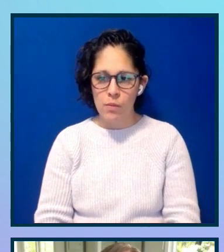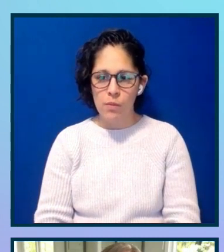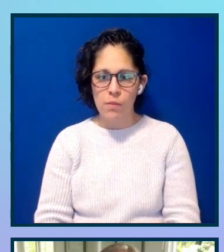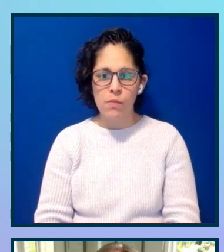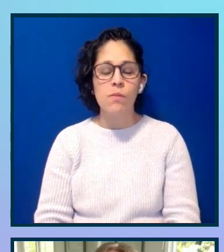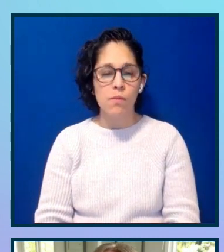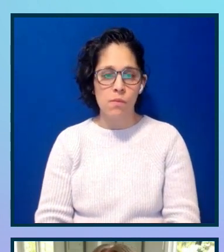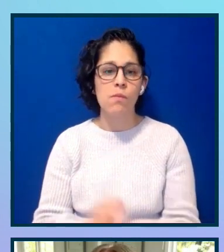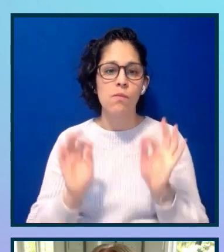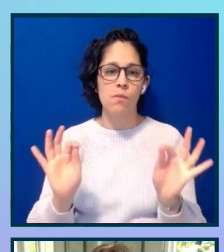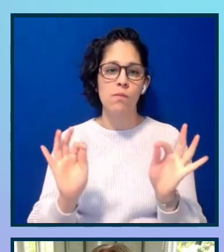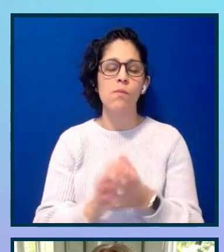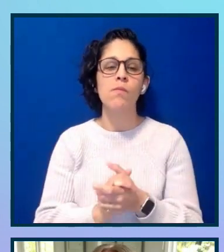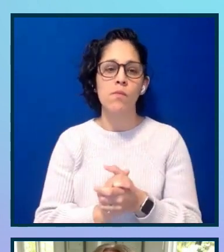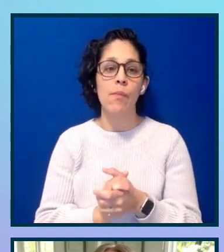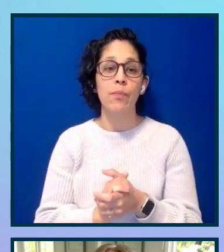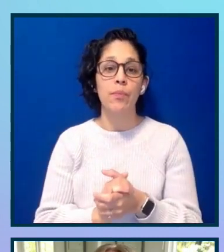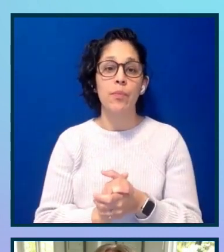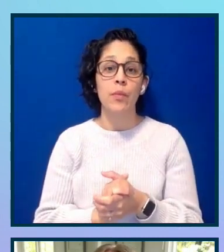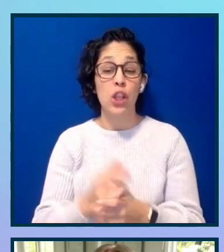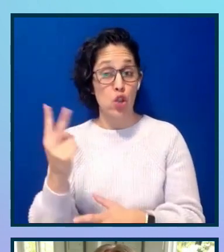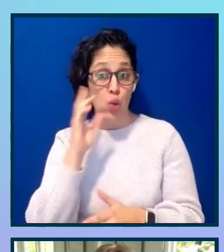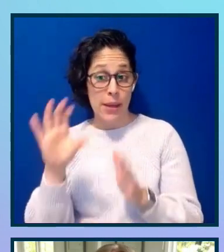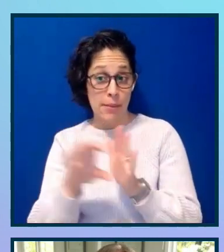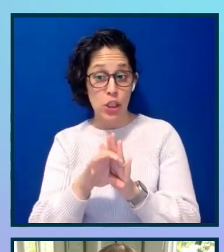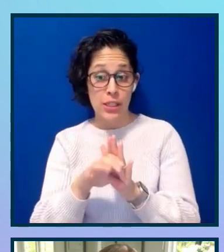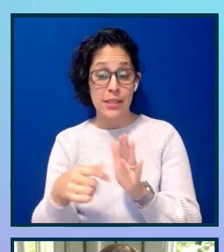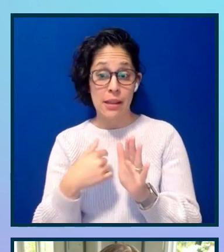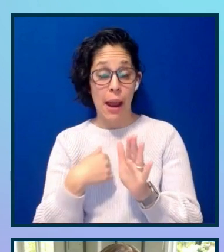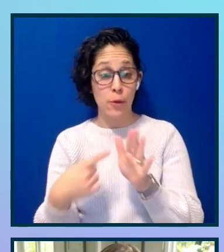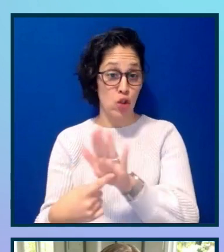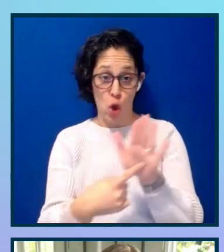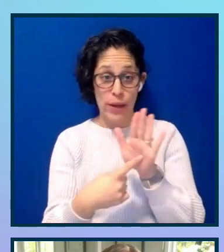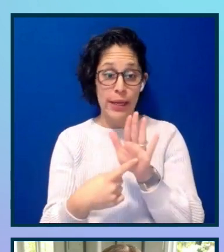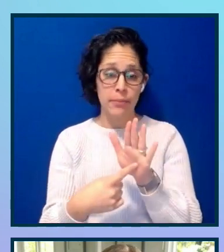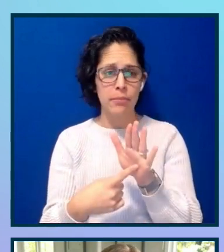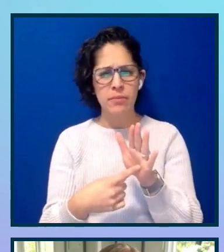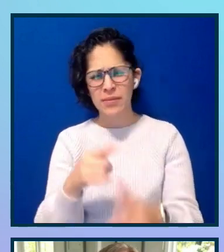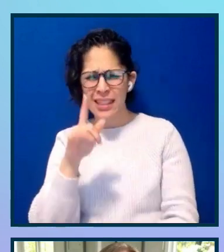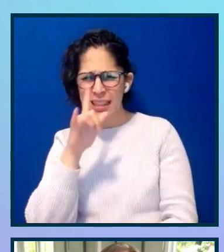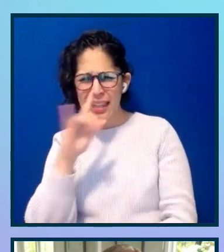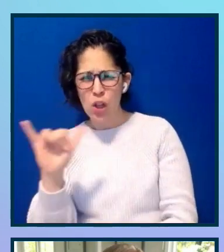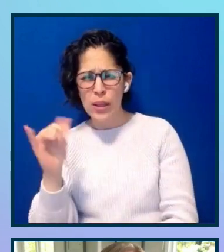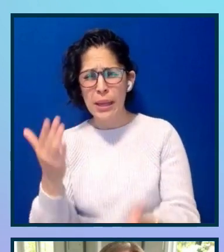All right, so I am pulling up two images that look like maybe travel brochure